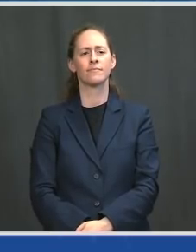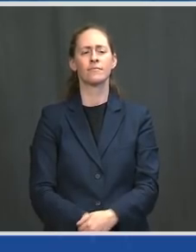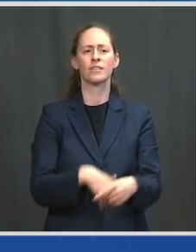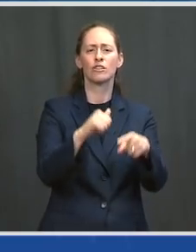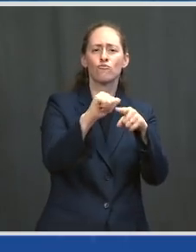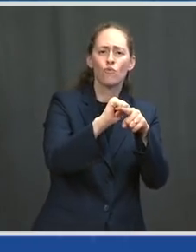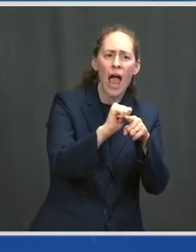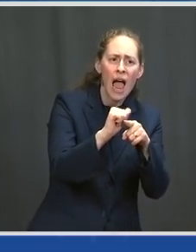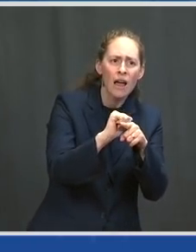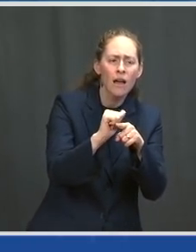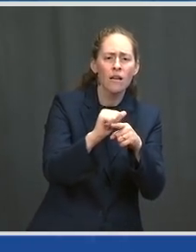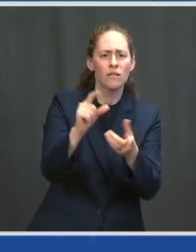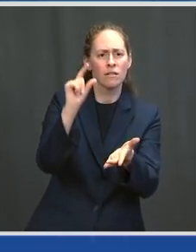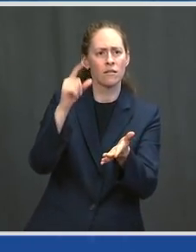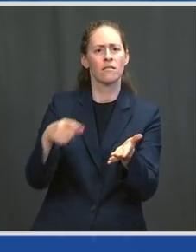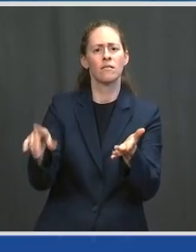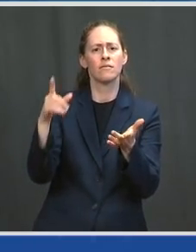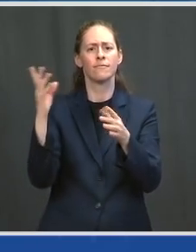more people proficient in cybersecurity.